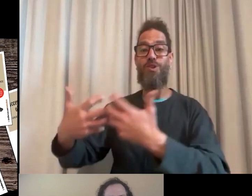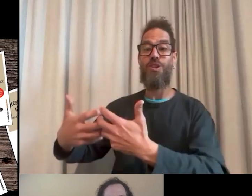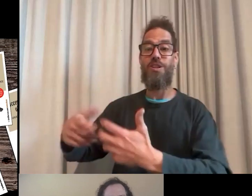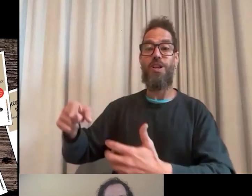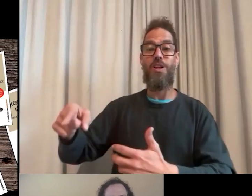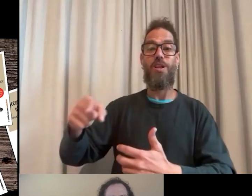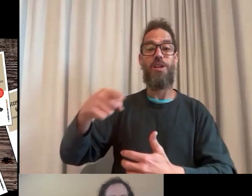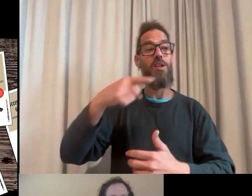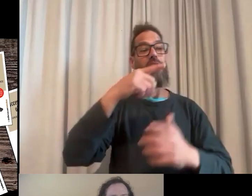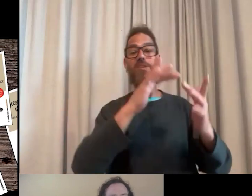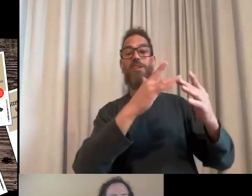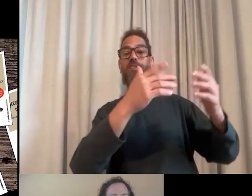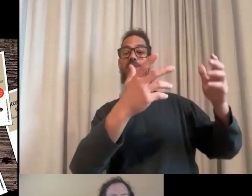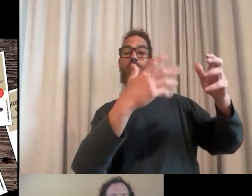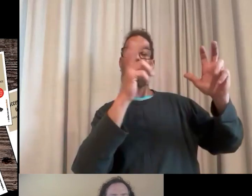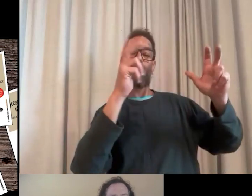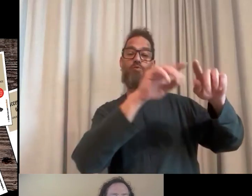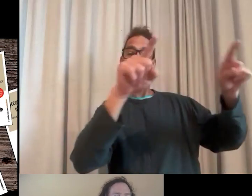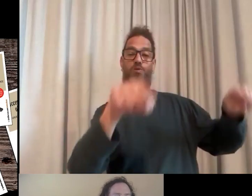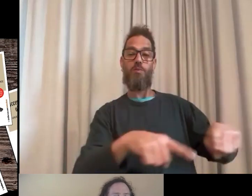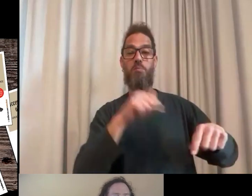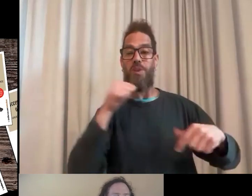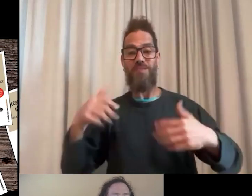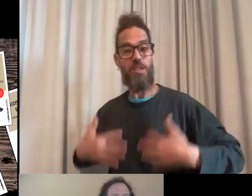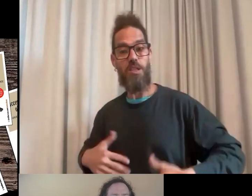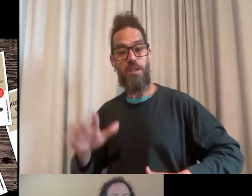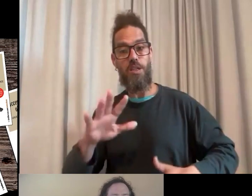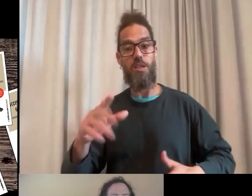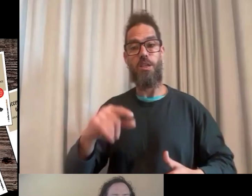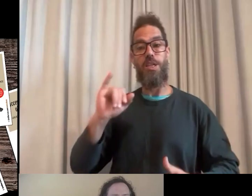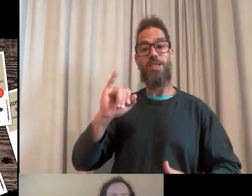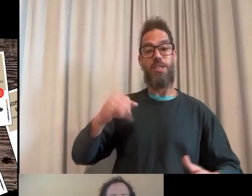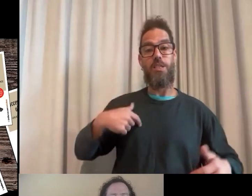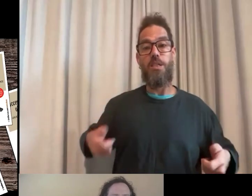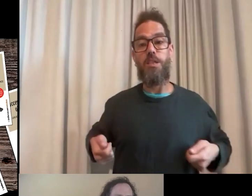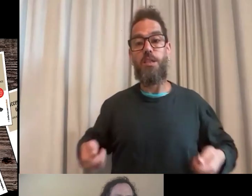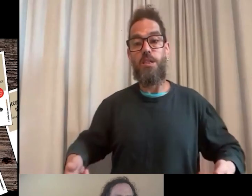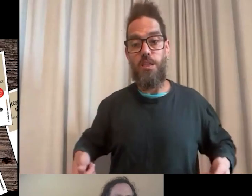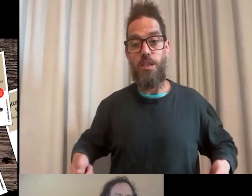But it's not just a machine that has a piece of software on a screen, it's also a physical object.